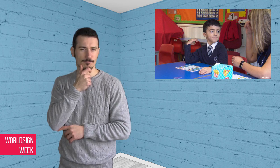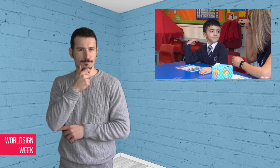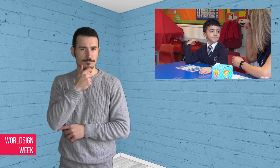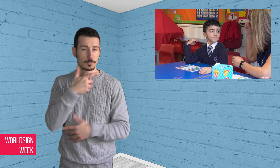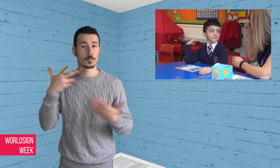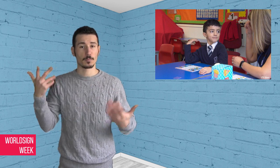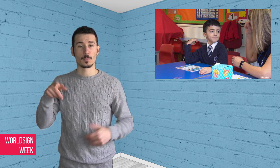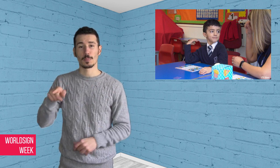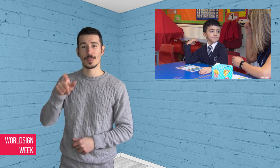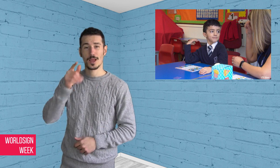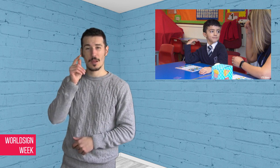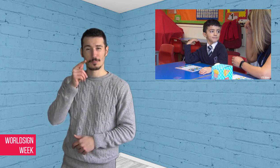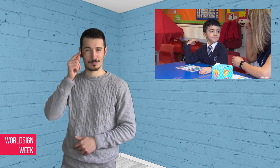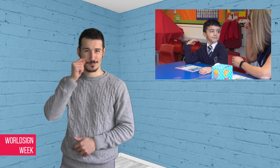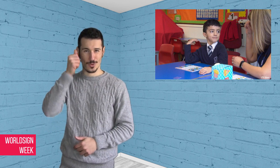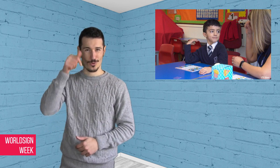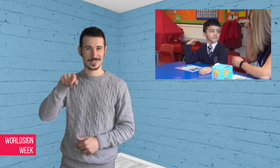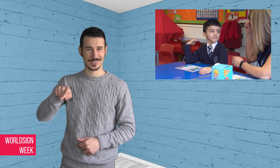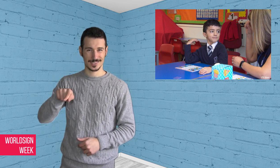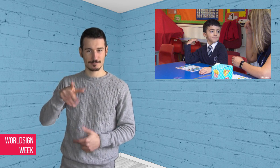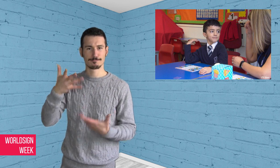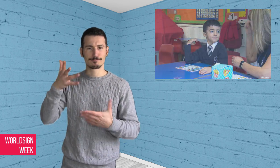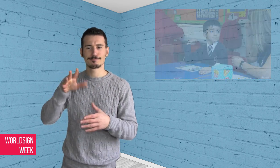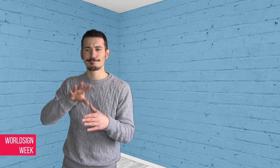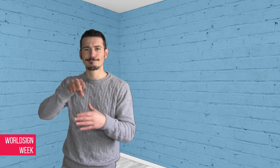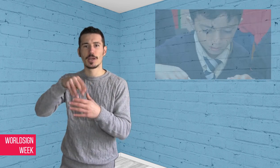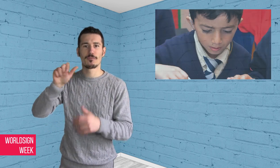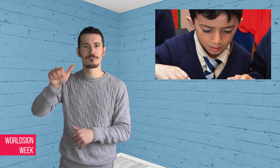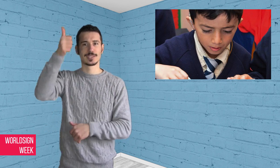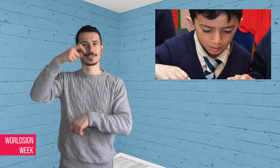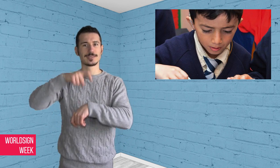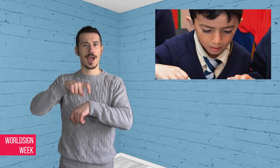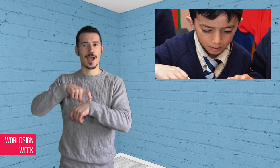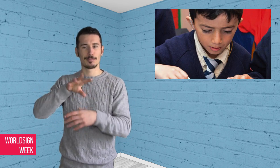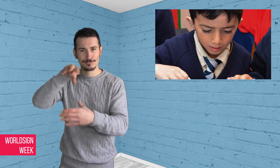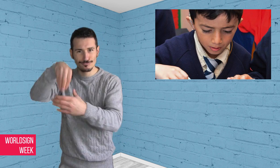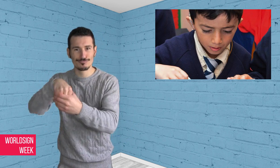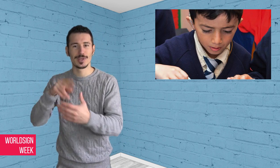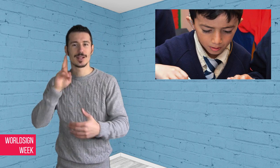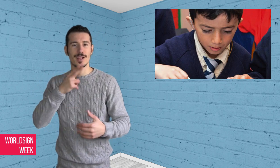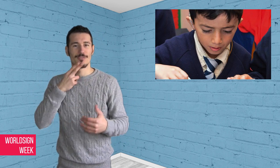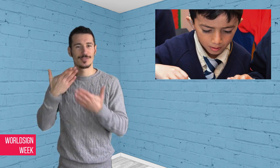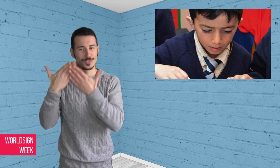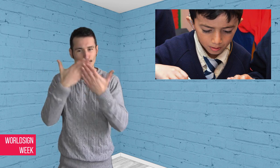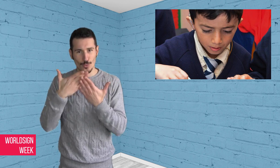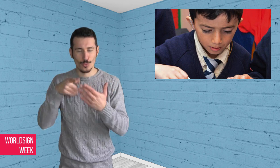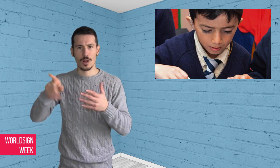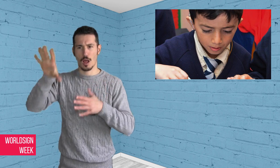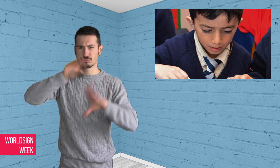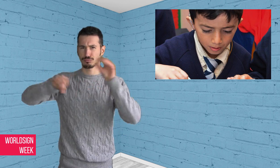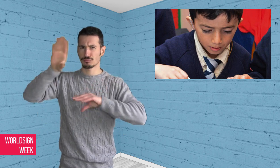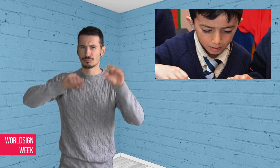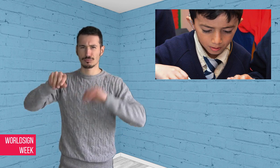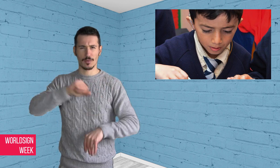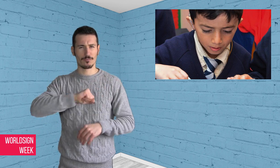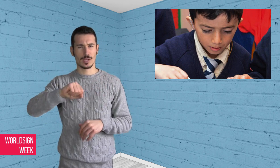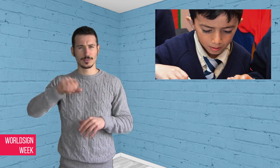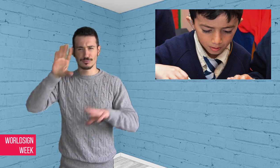sign language at the deaf school for the first time, and making friends with other